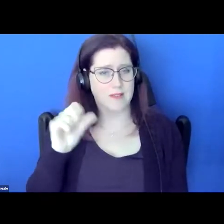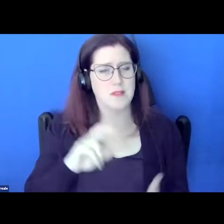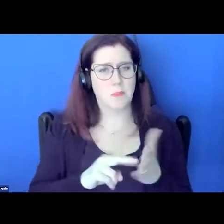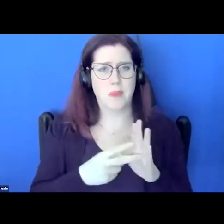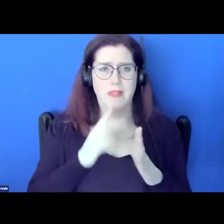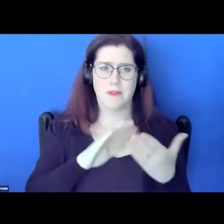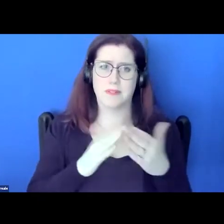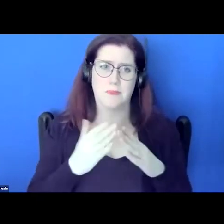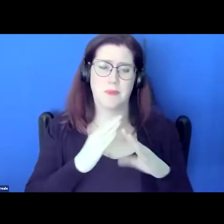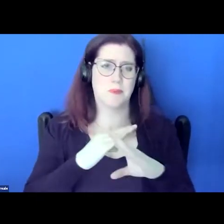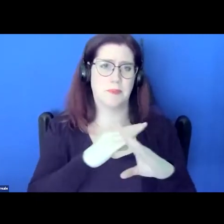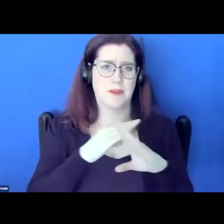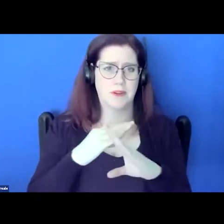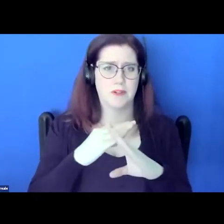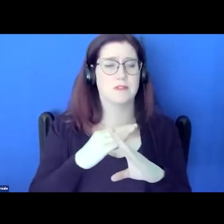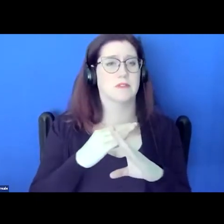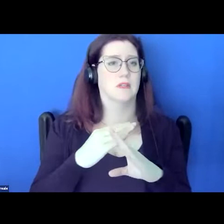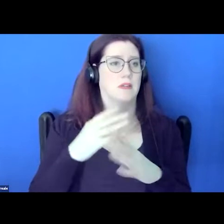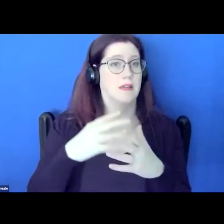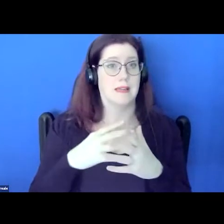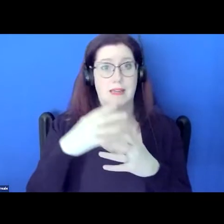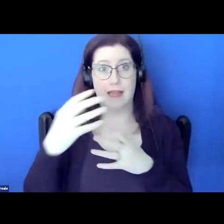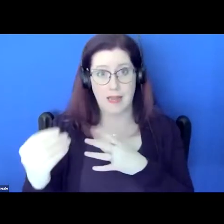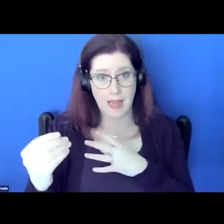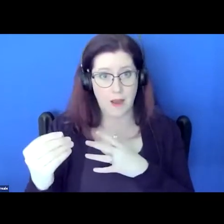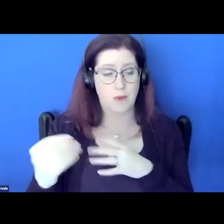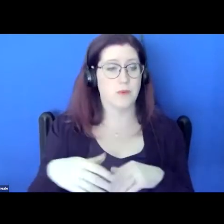such as getting out within the community methodologies